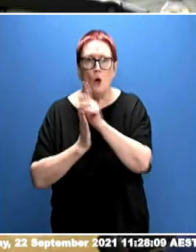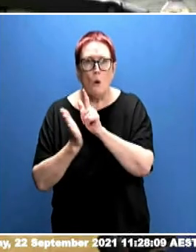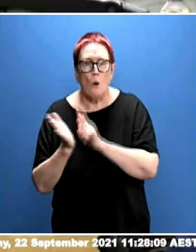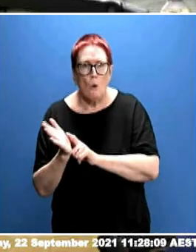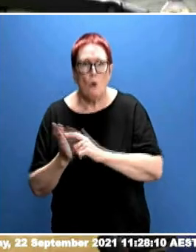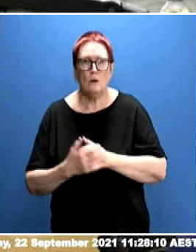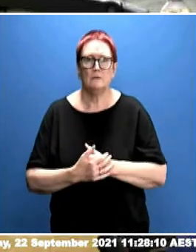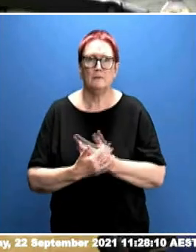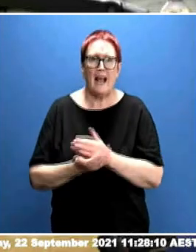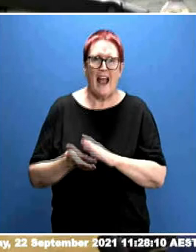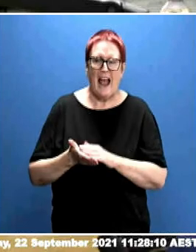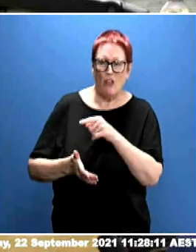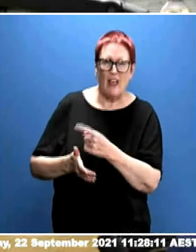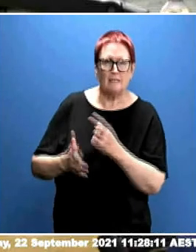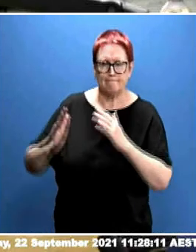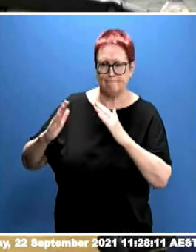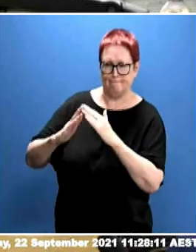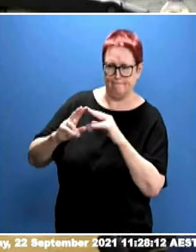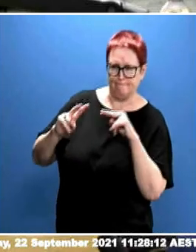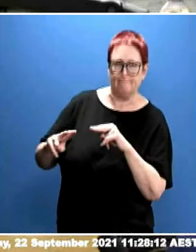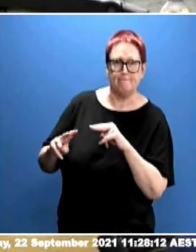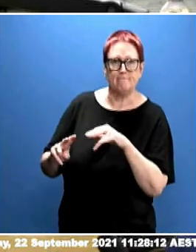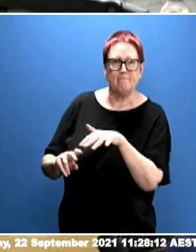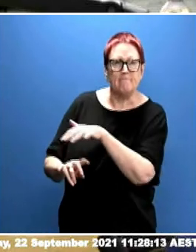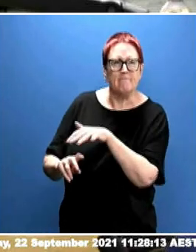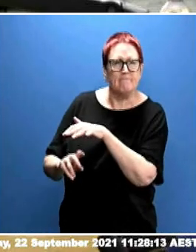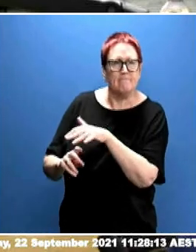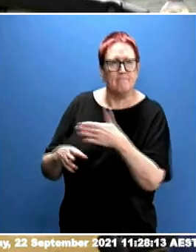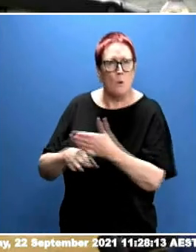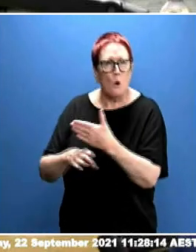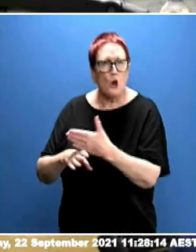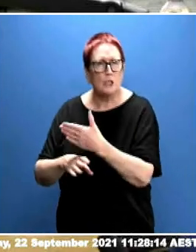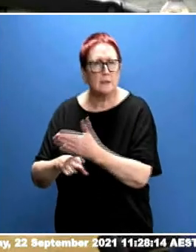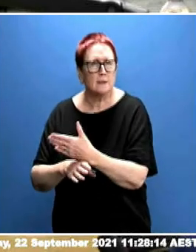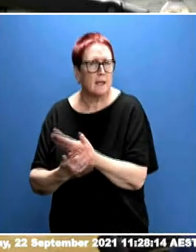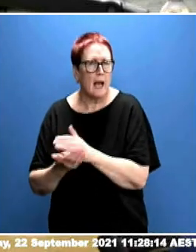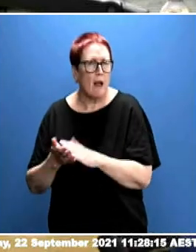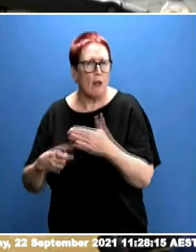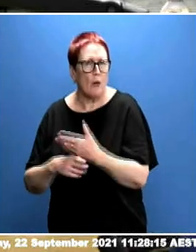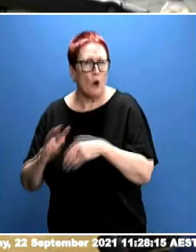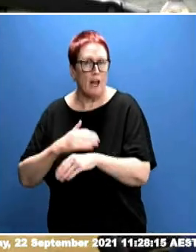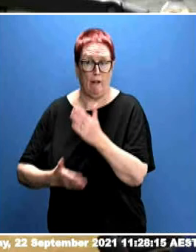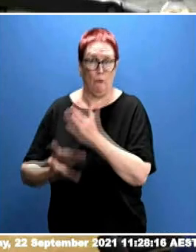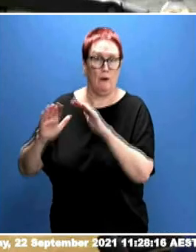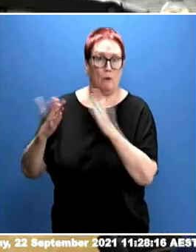the operation of that type of facility might work in practice and how